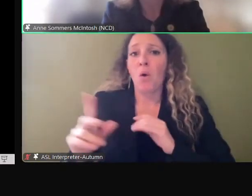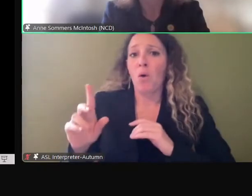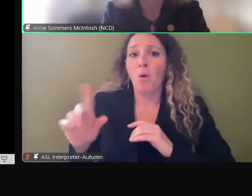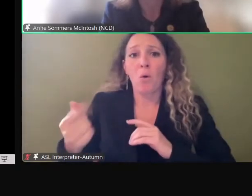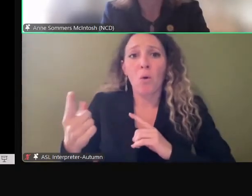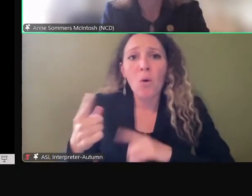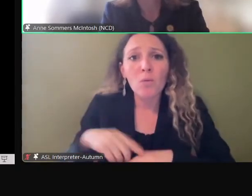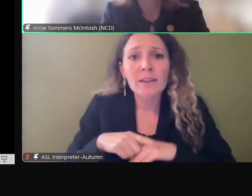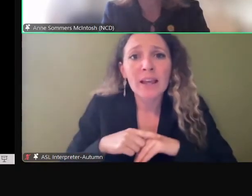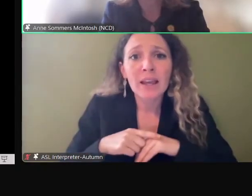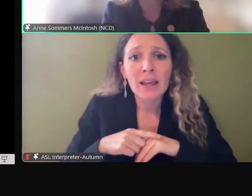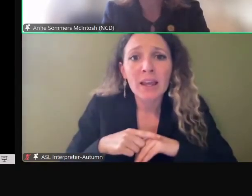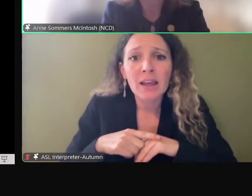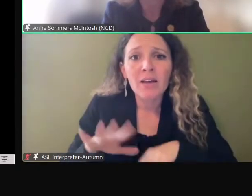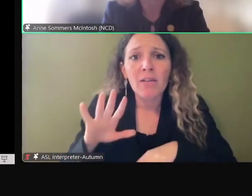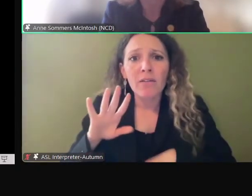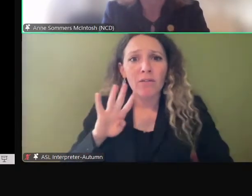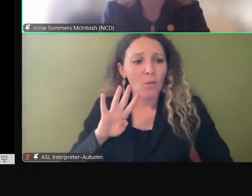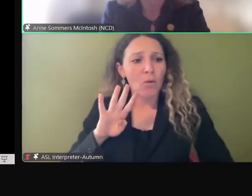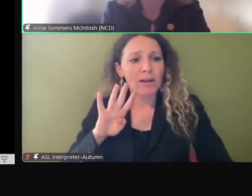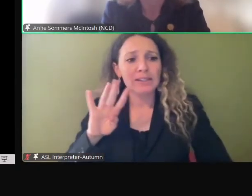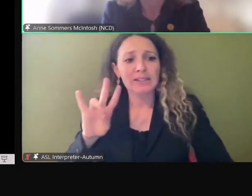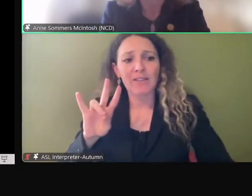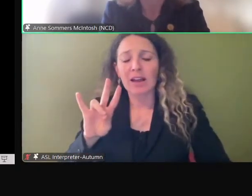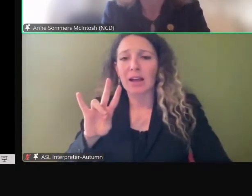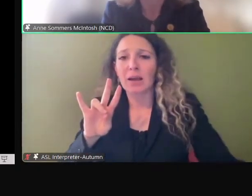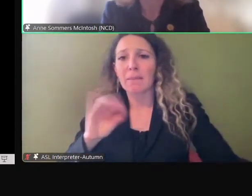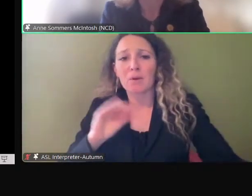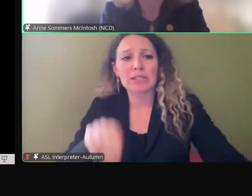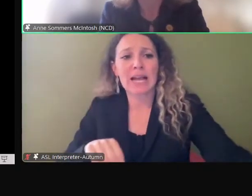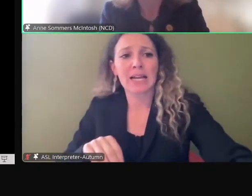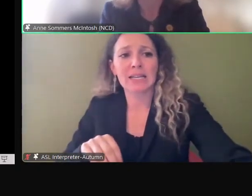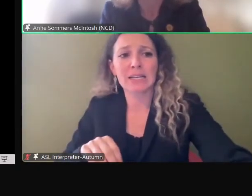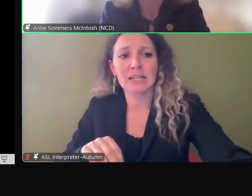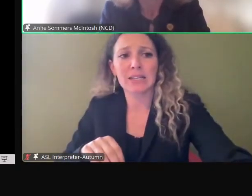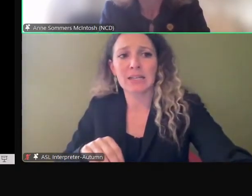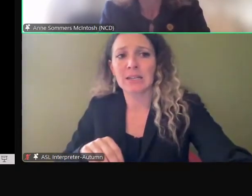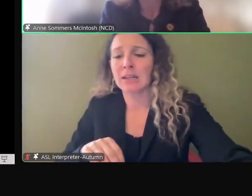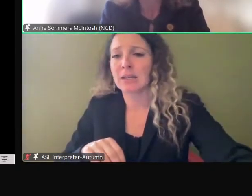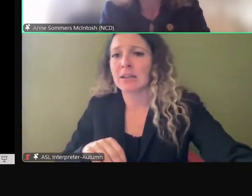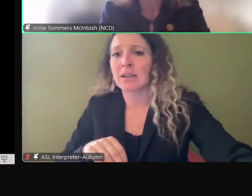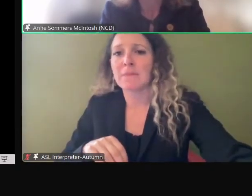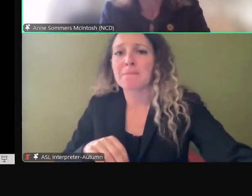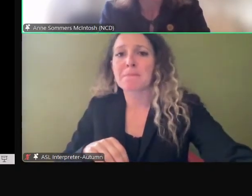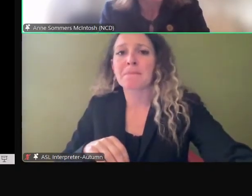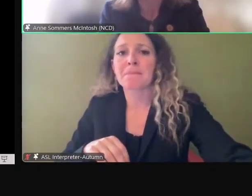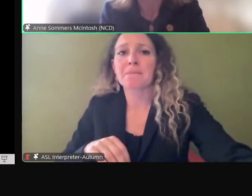to provide the same quality of care to patients with disabilities, just a little over half of